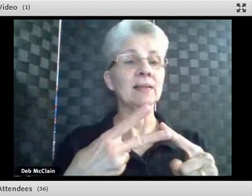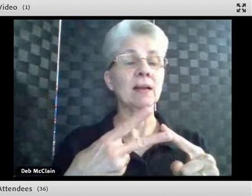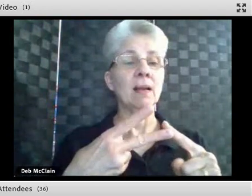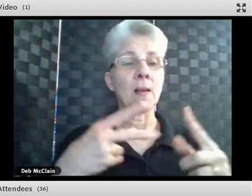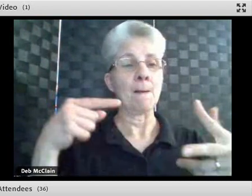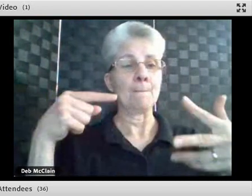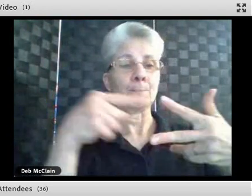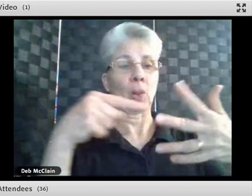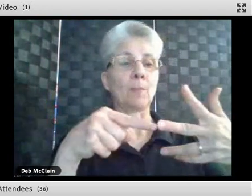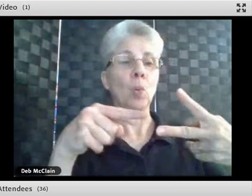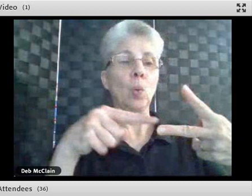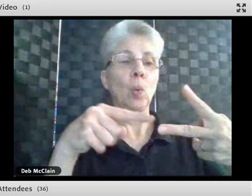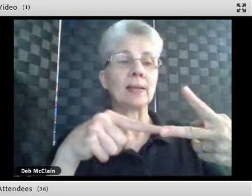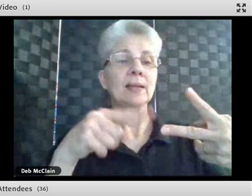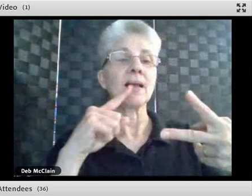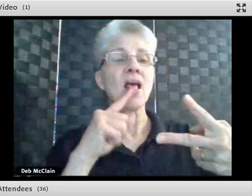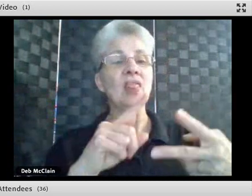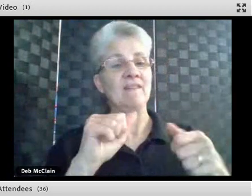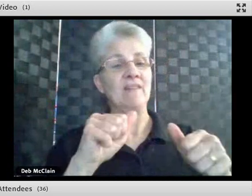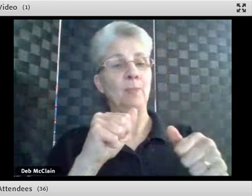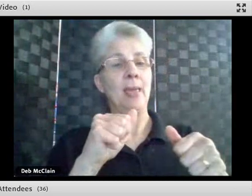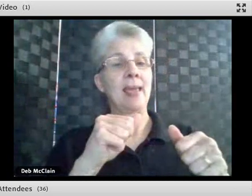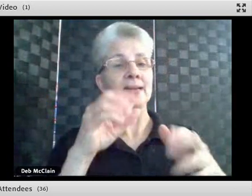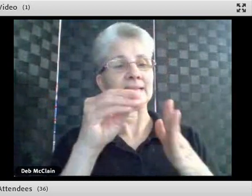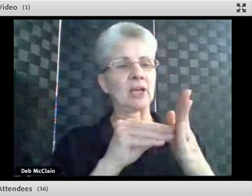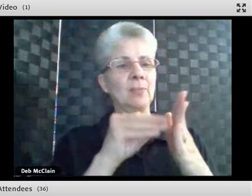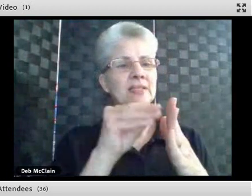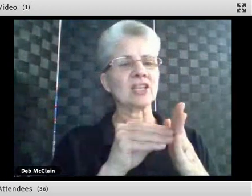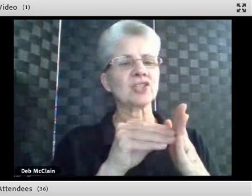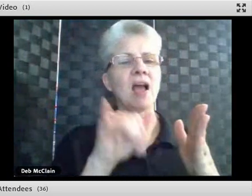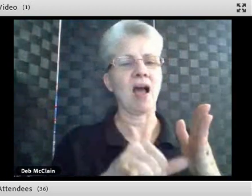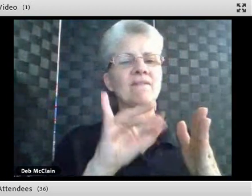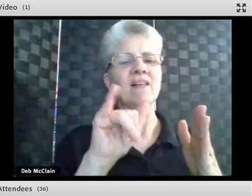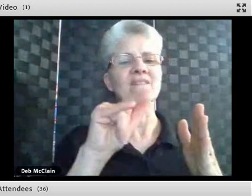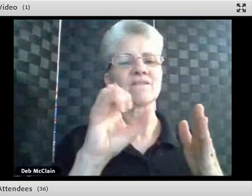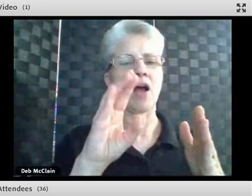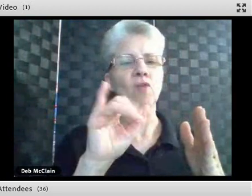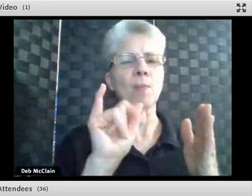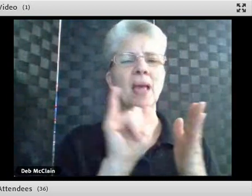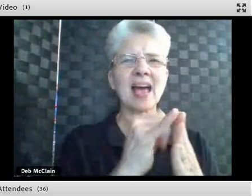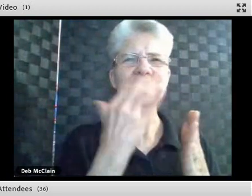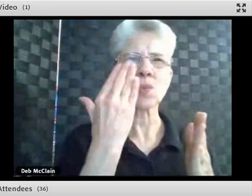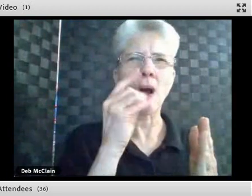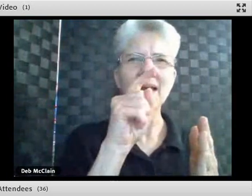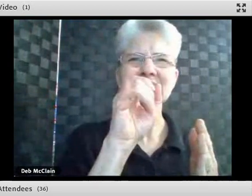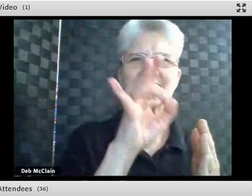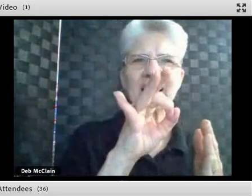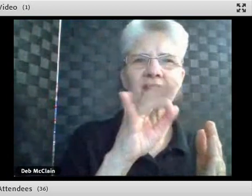The availability of documentation on a file format is why the TIF file format "wins," I guess.